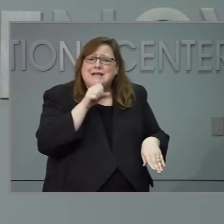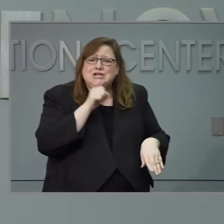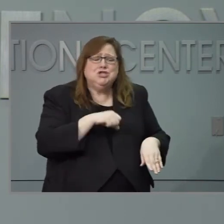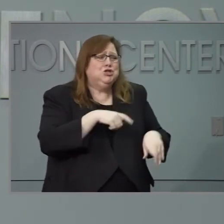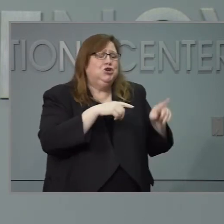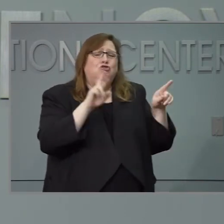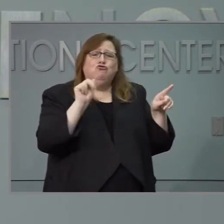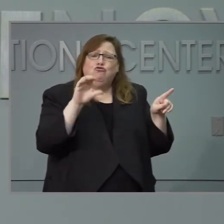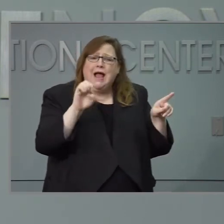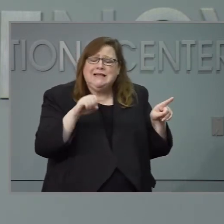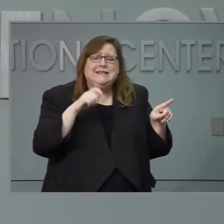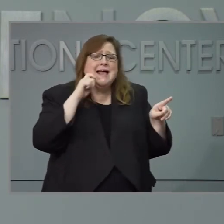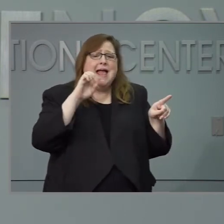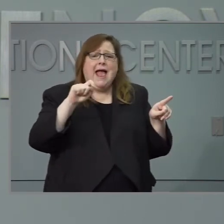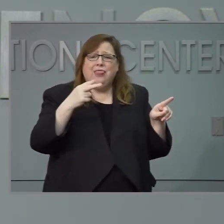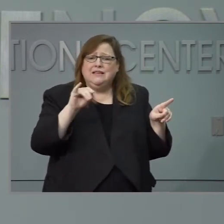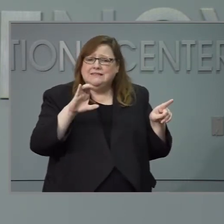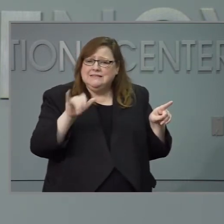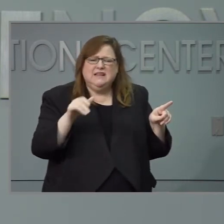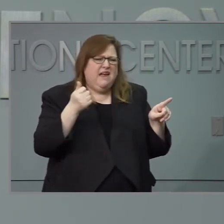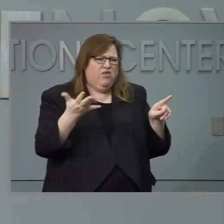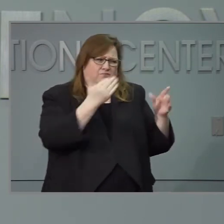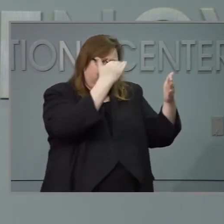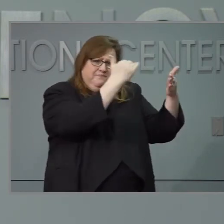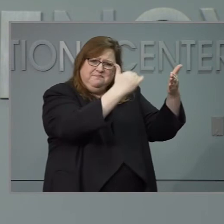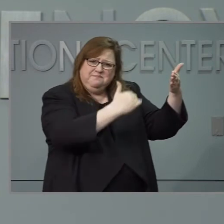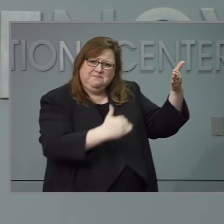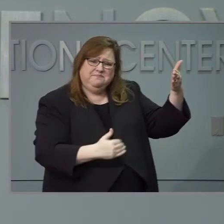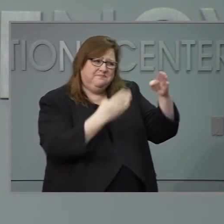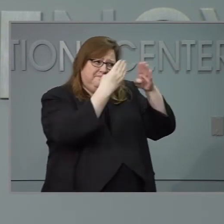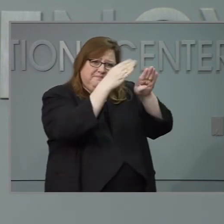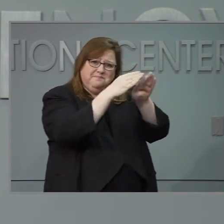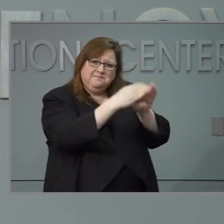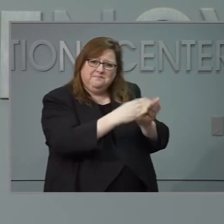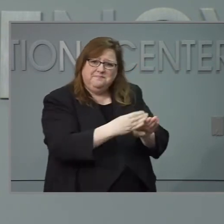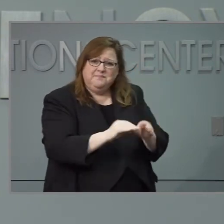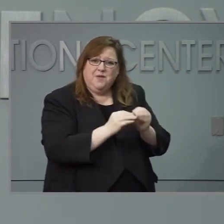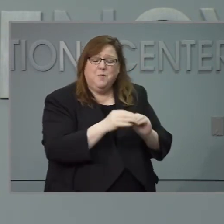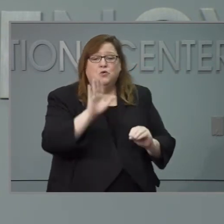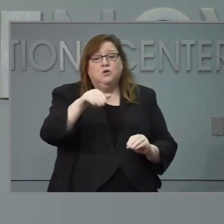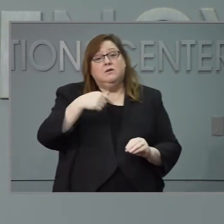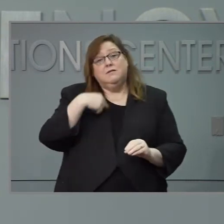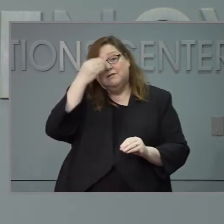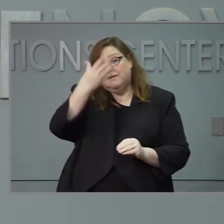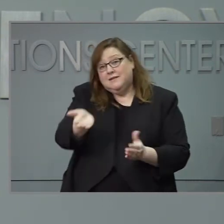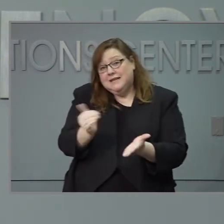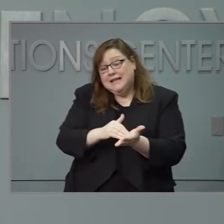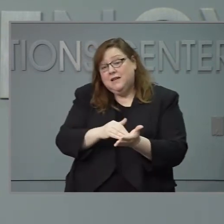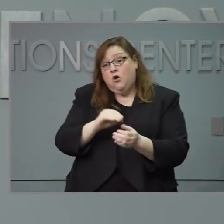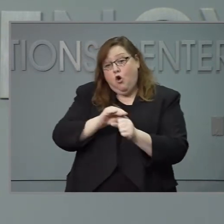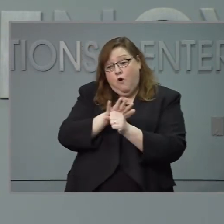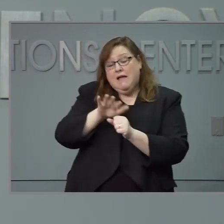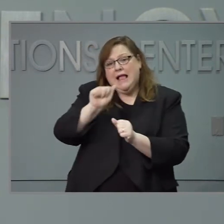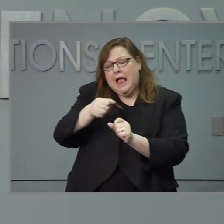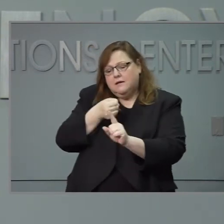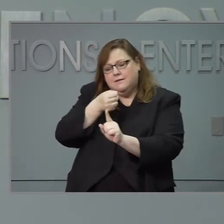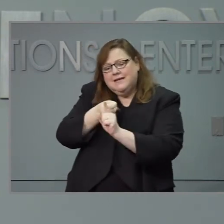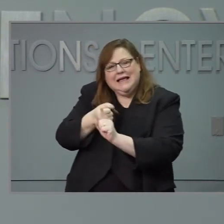Mr. Goforth: GRACIAS SEÑORES POR EL TEMA DEL COVID. AHORA VAMOS A HABLAR DEL PRESUPUESTO ESTATAL. EL GOBERNADOR TIENE